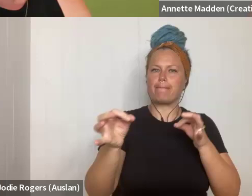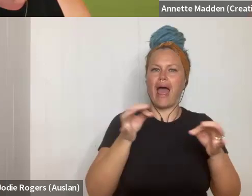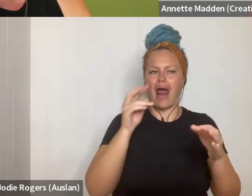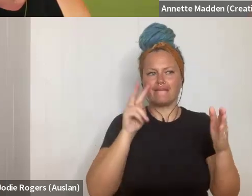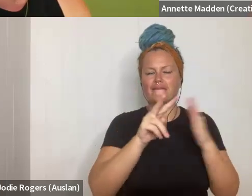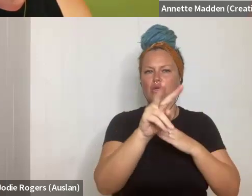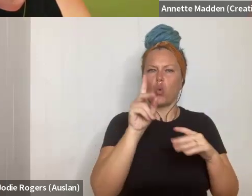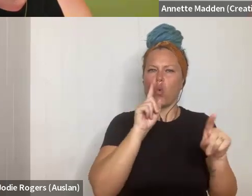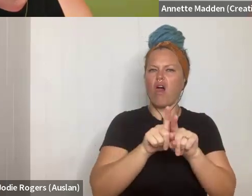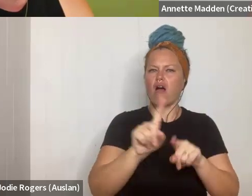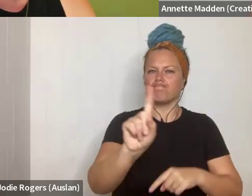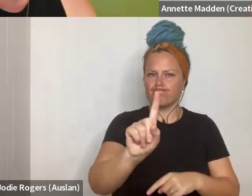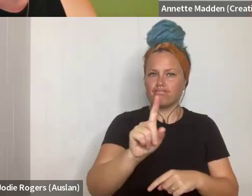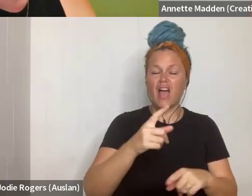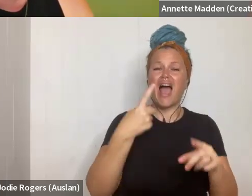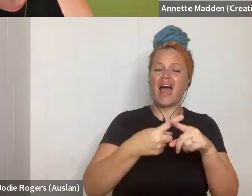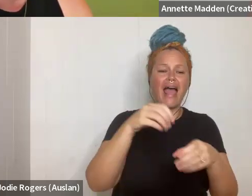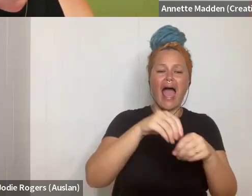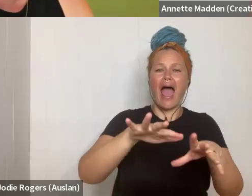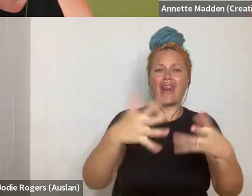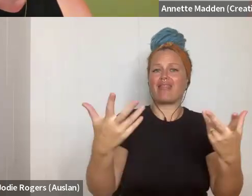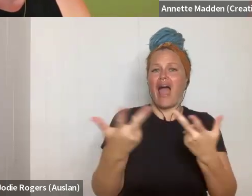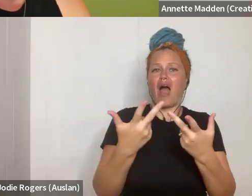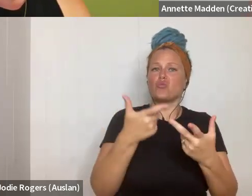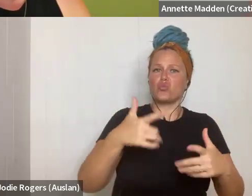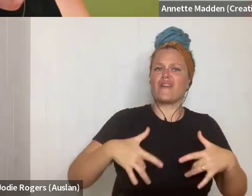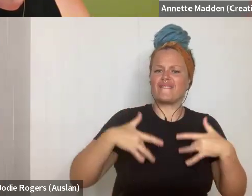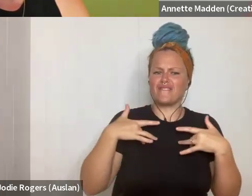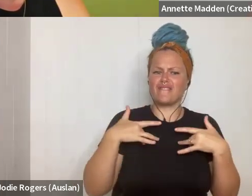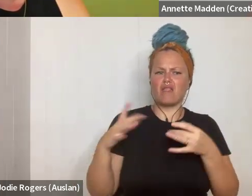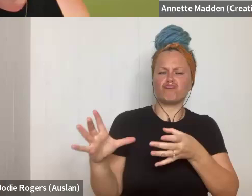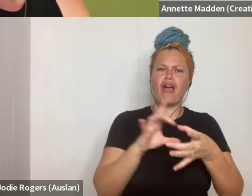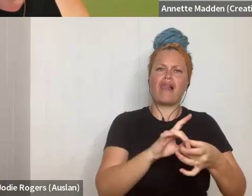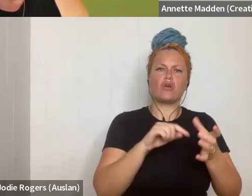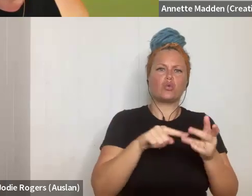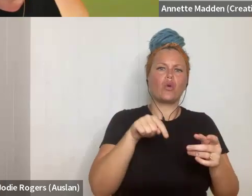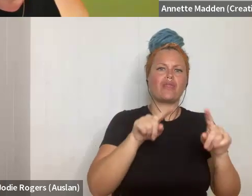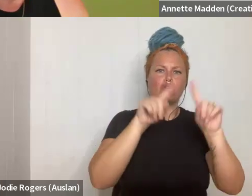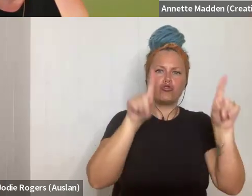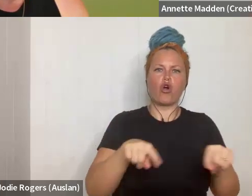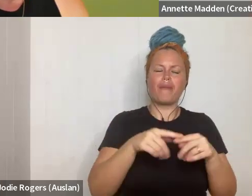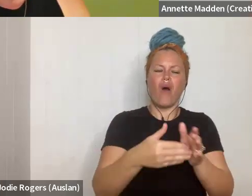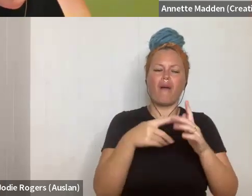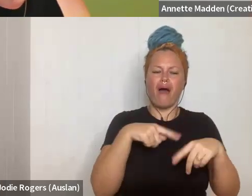, so can be quite brief, but we still need to see across the two years what that artistic plan